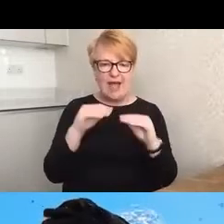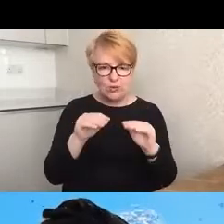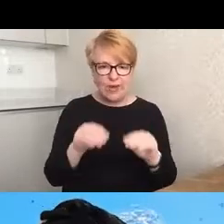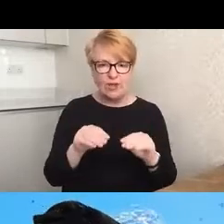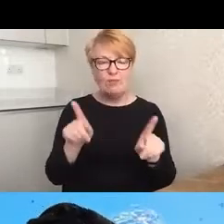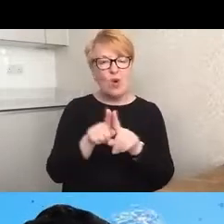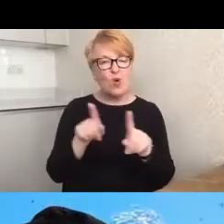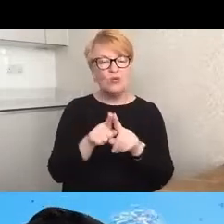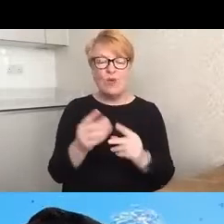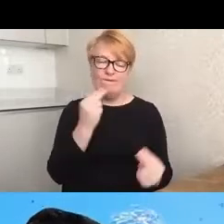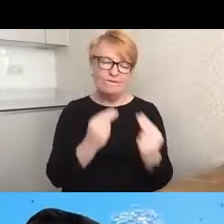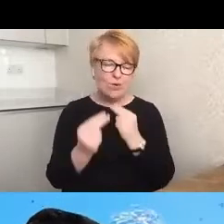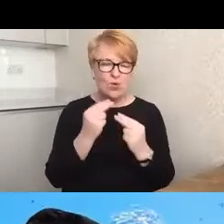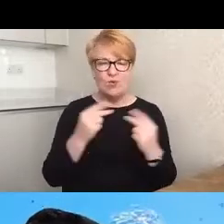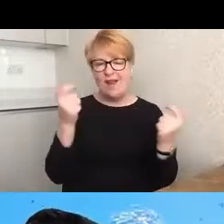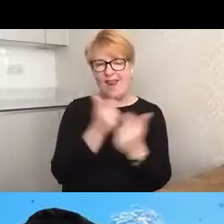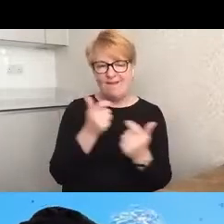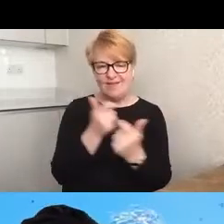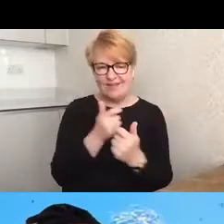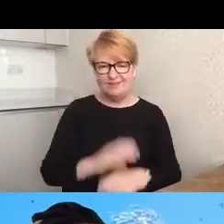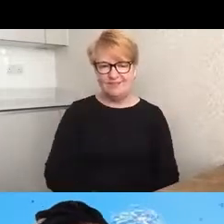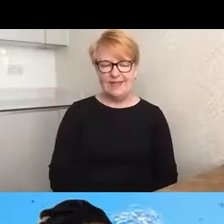I spoke previously about my careers - plural - before I